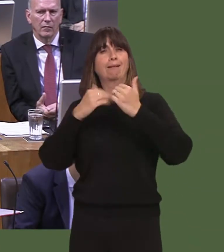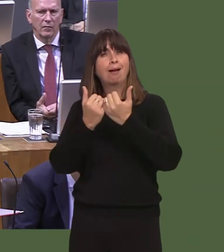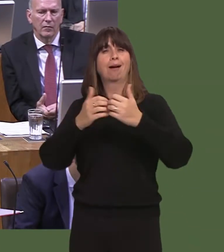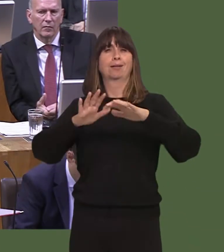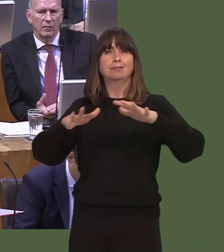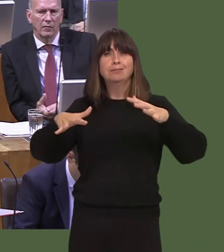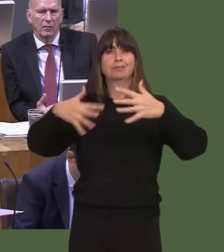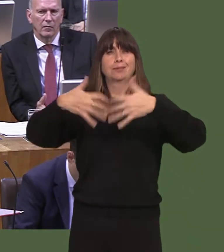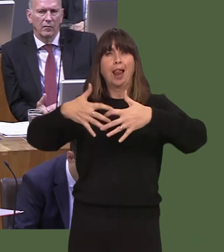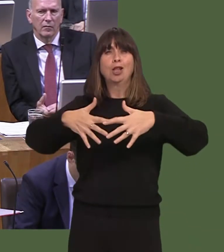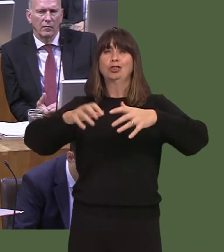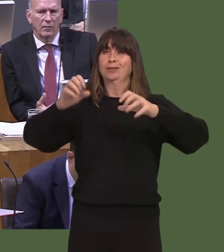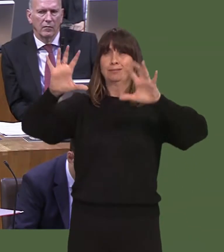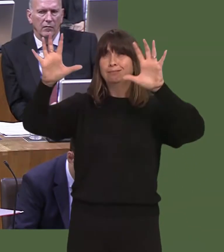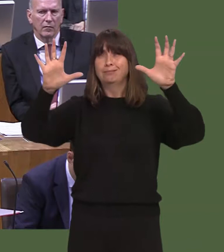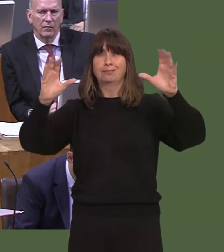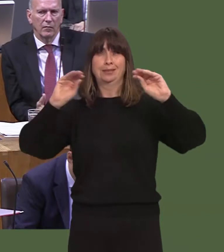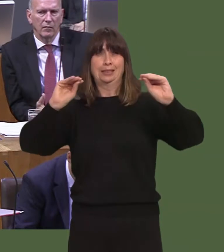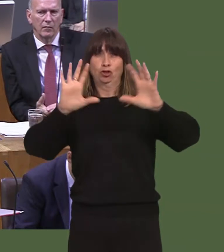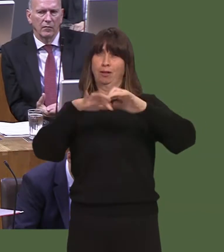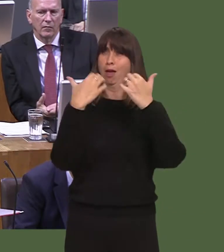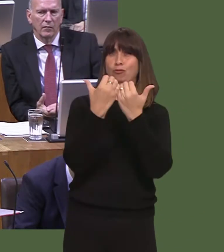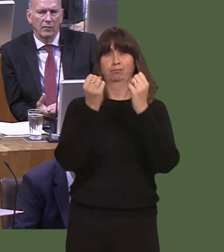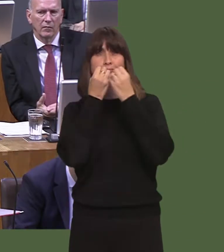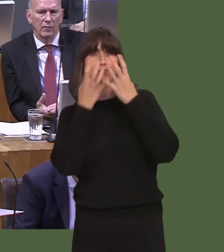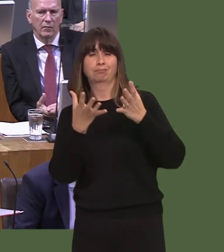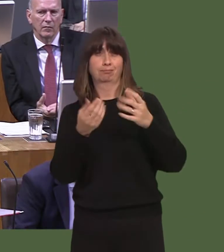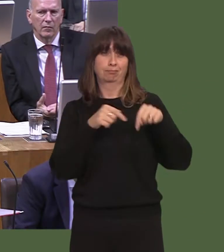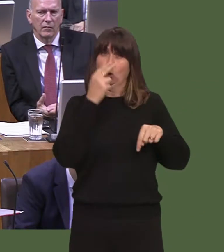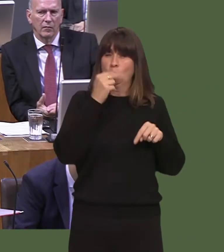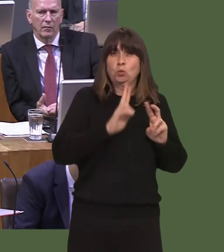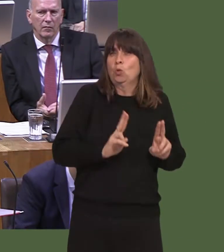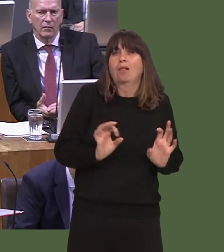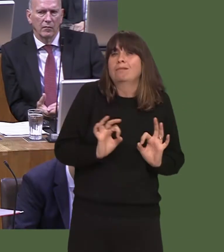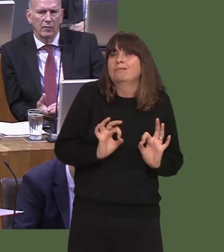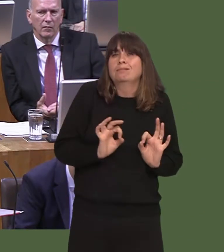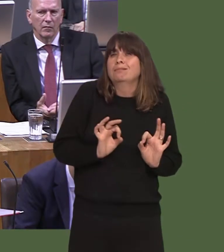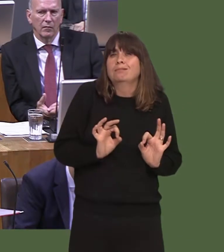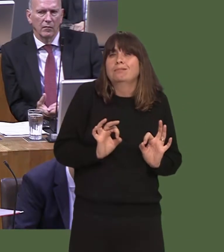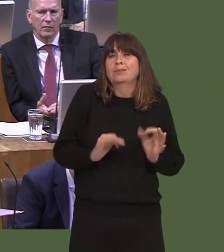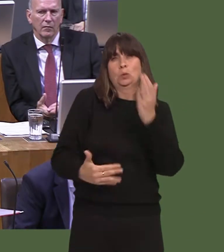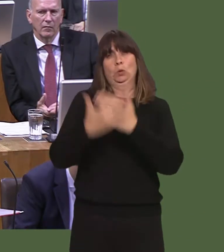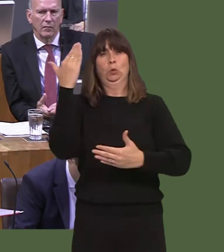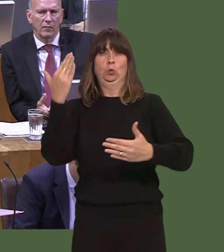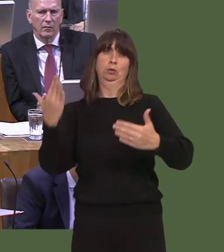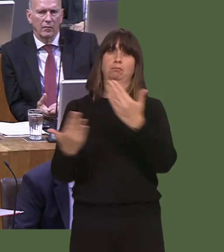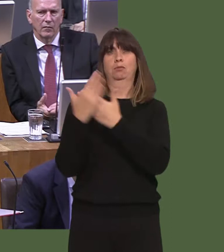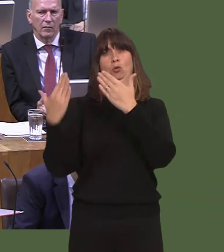in terms of technology, offers wonderful teaching space in a way that wasn't available in some of the older schools in Wales.